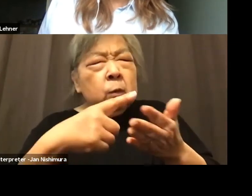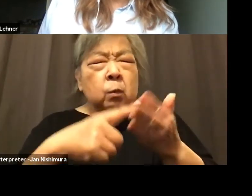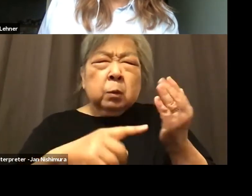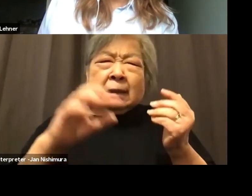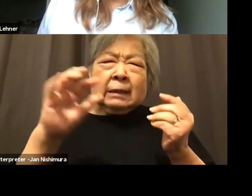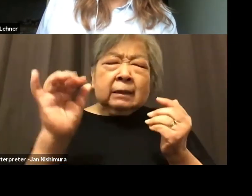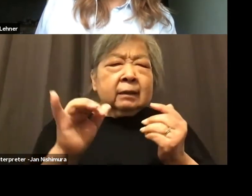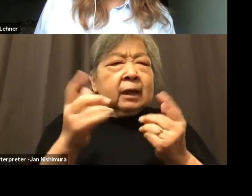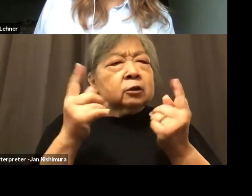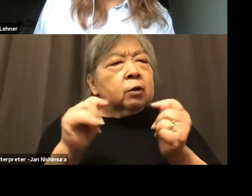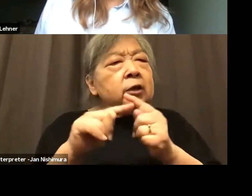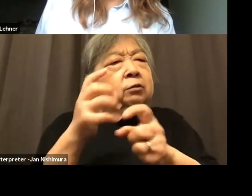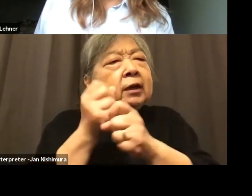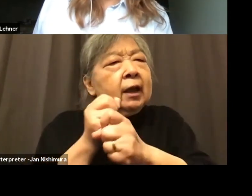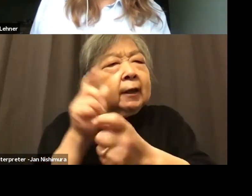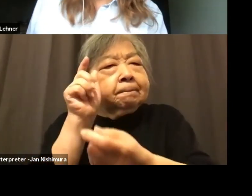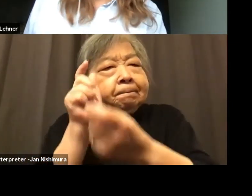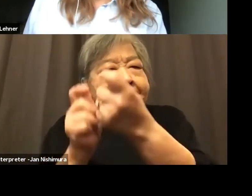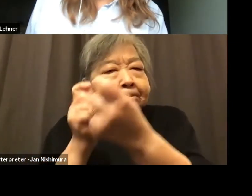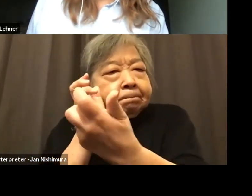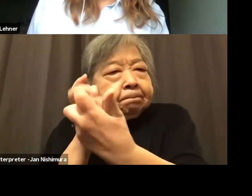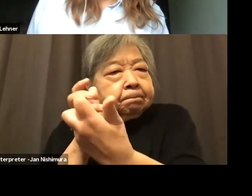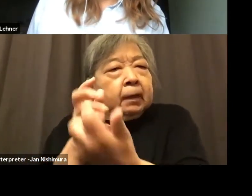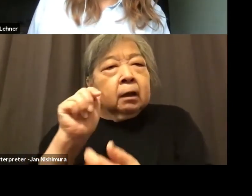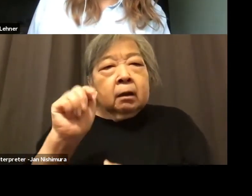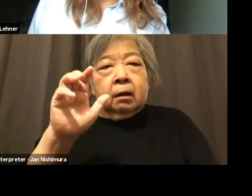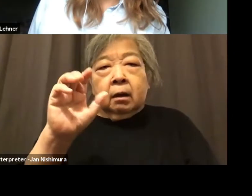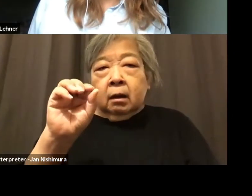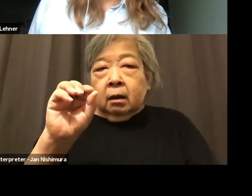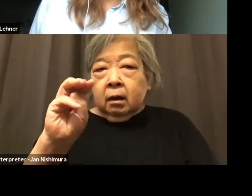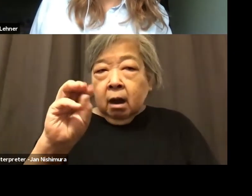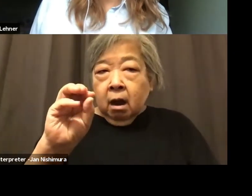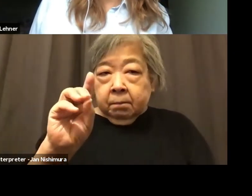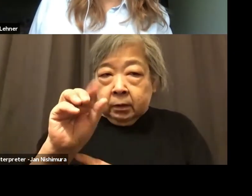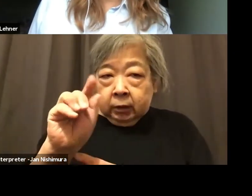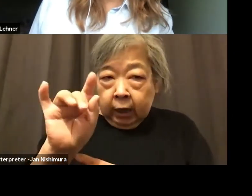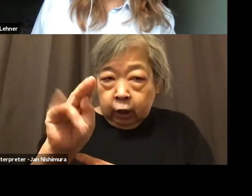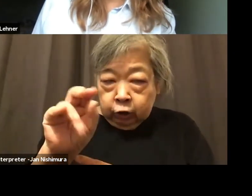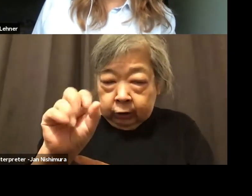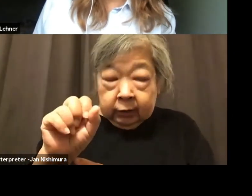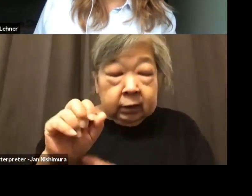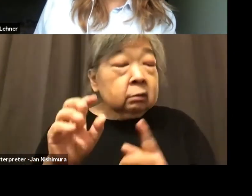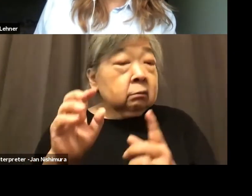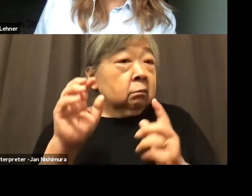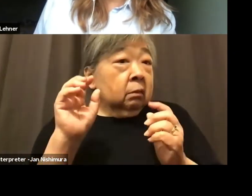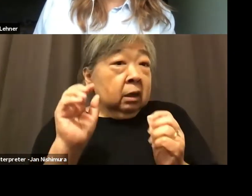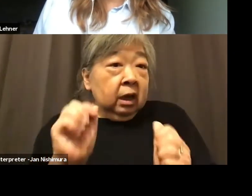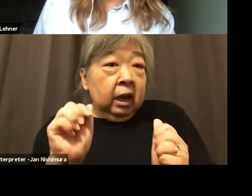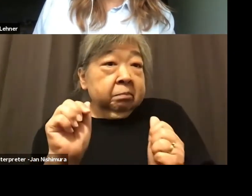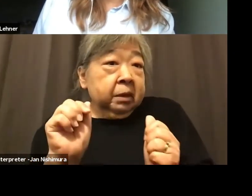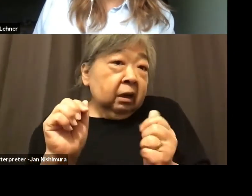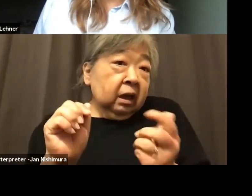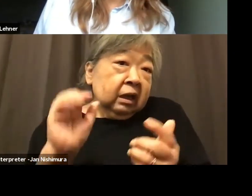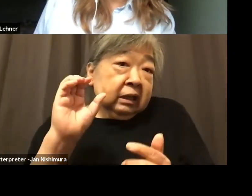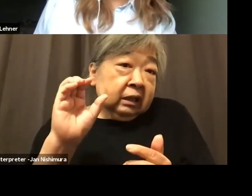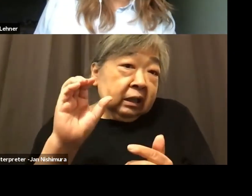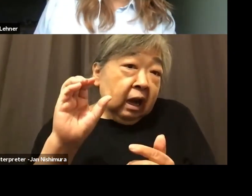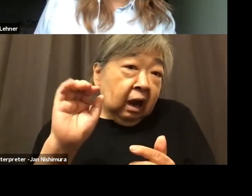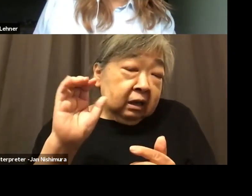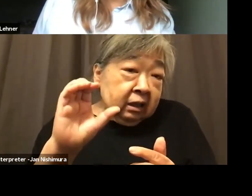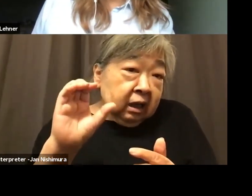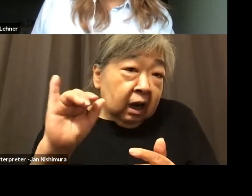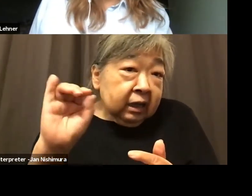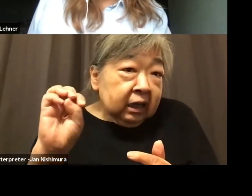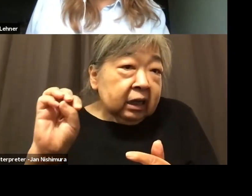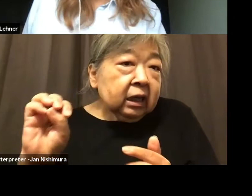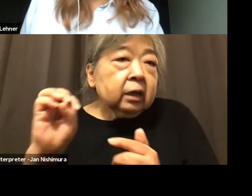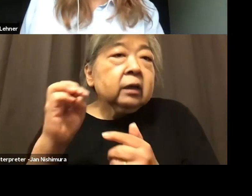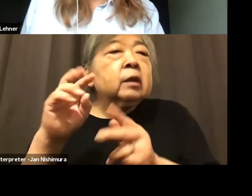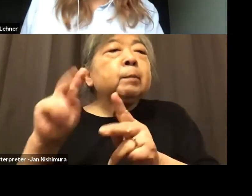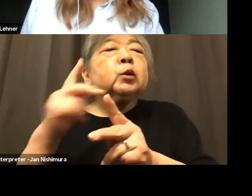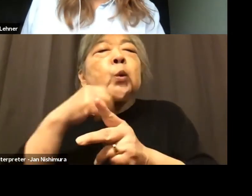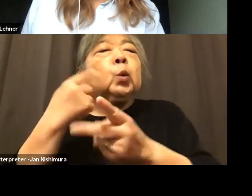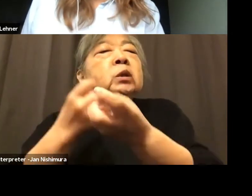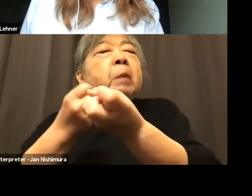And this can be related to Germany or related to CIEE, your exchange provider, either one is fine.